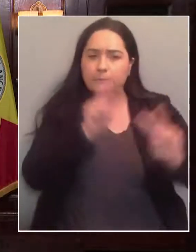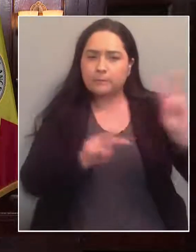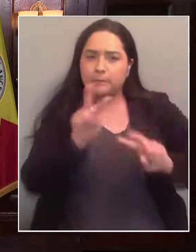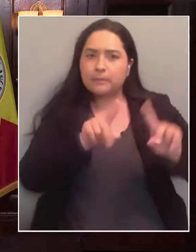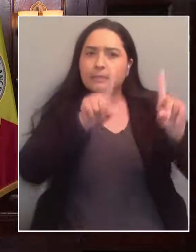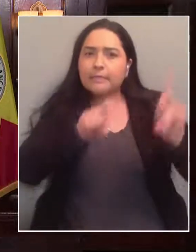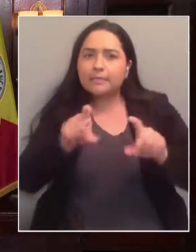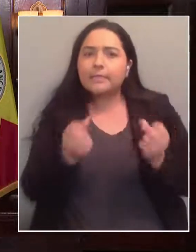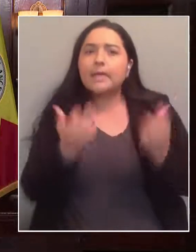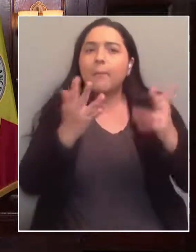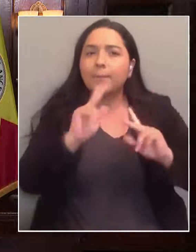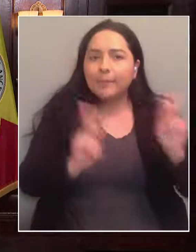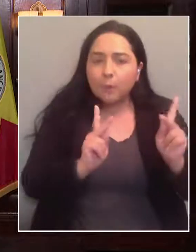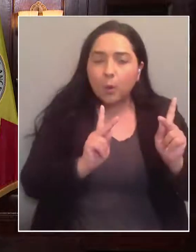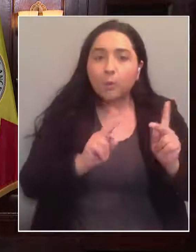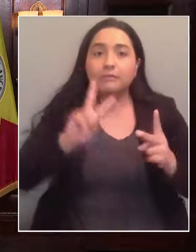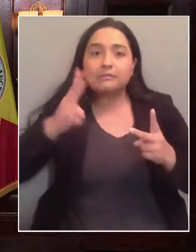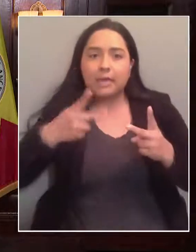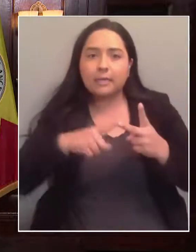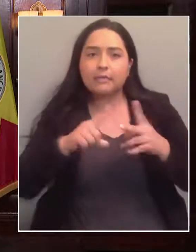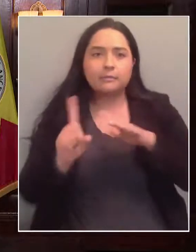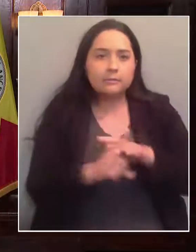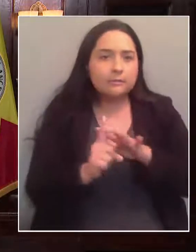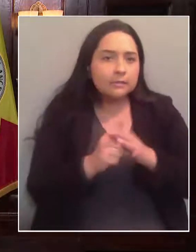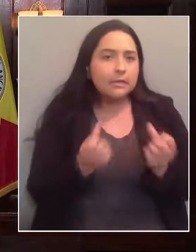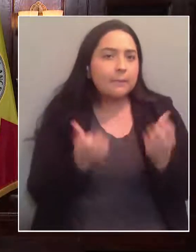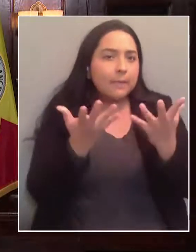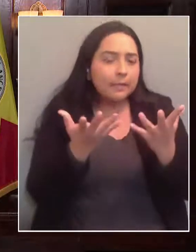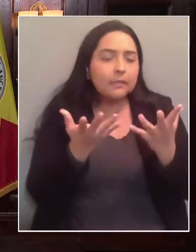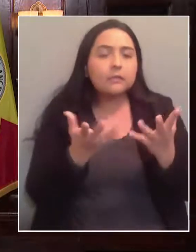YOU GET AND THE THIRD IS HOW MANY HOSPITALIZED AND THE